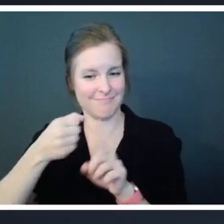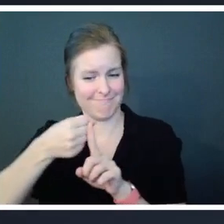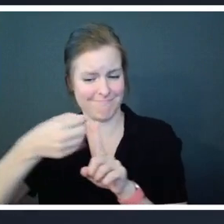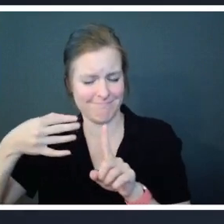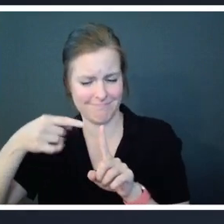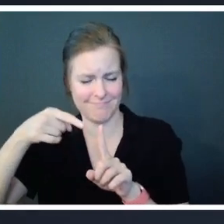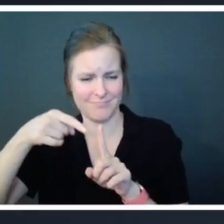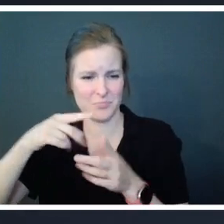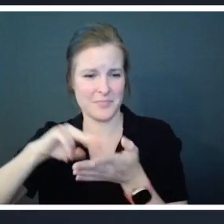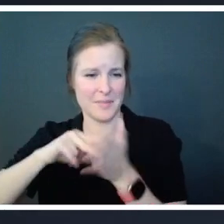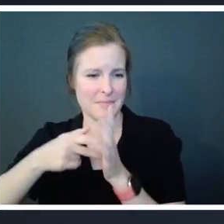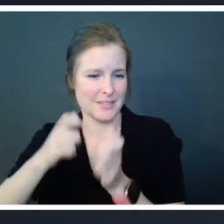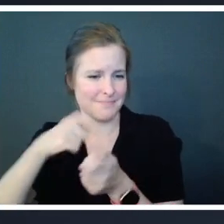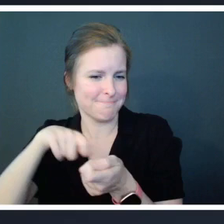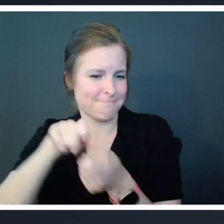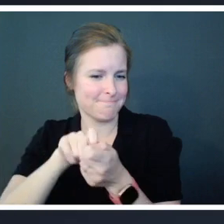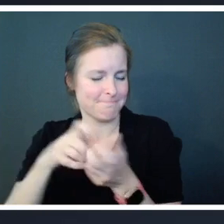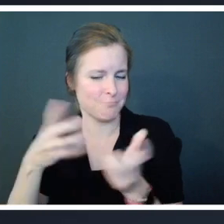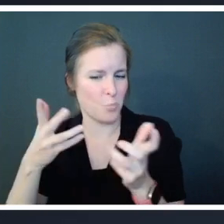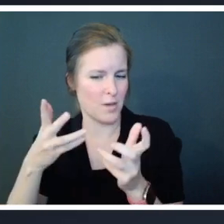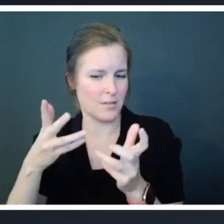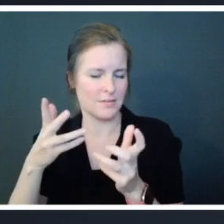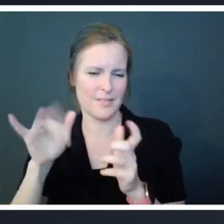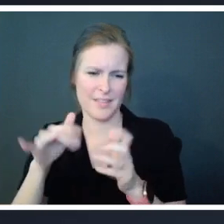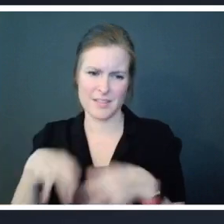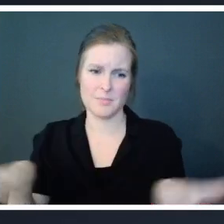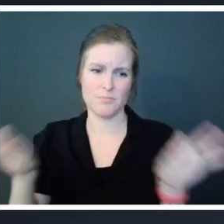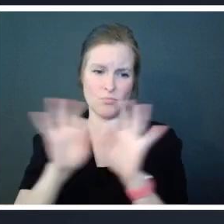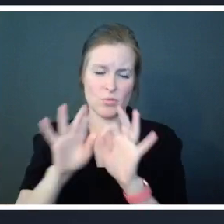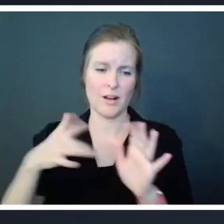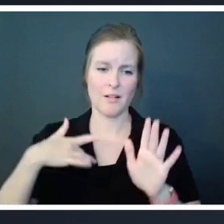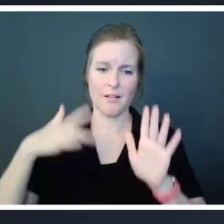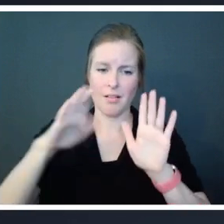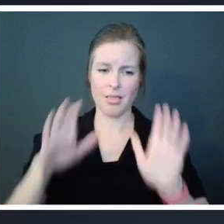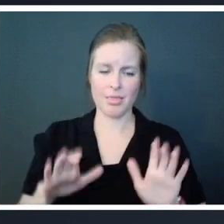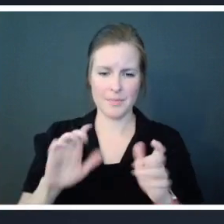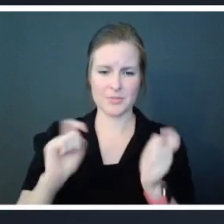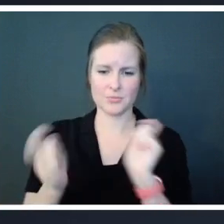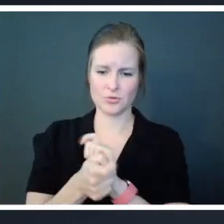Because climate change is big. And here at the Environmental Research Center, I think we don't